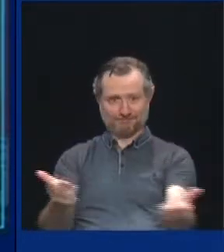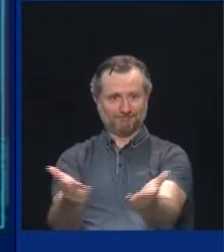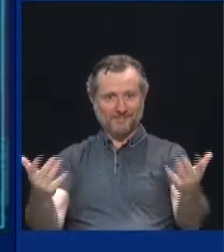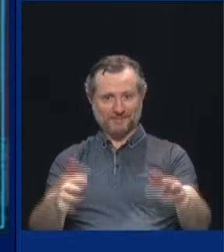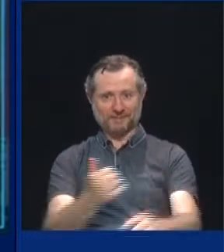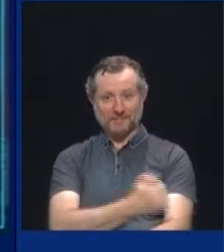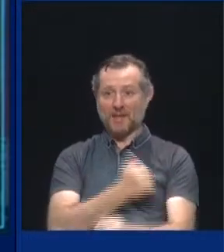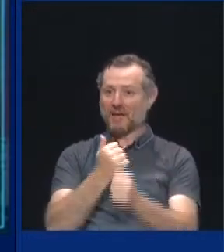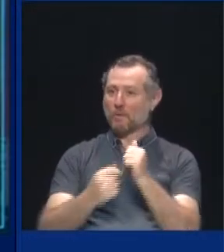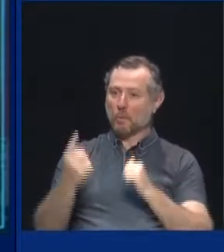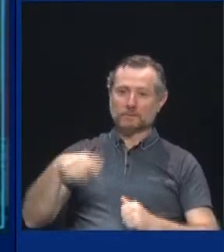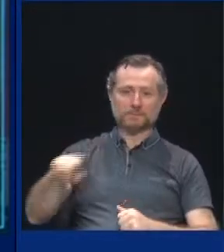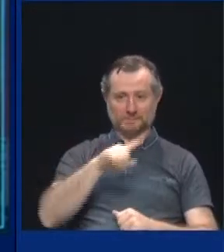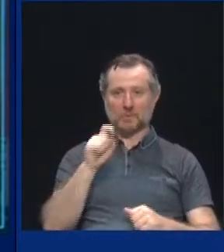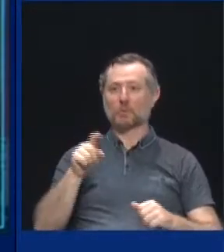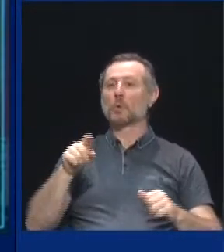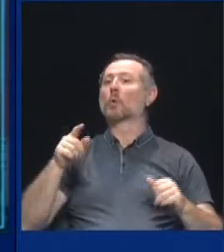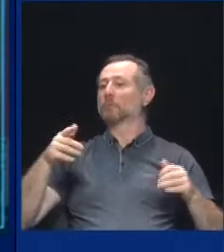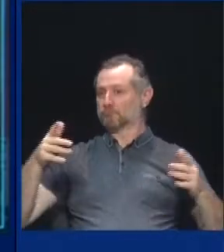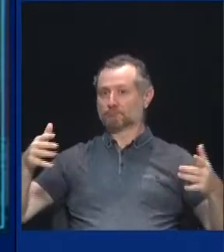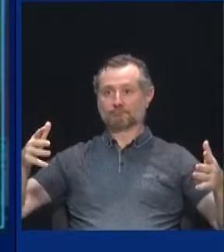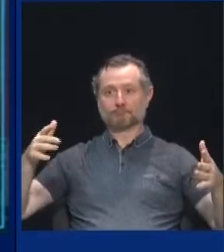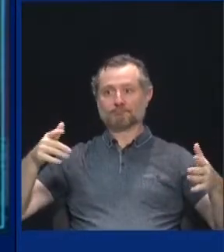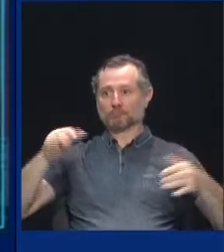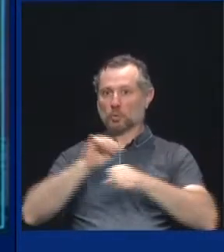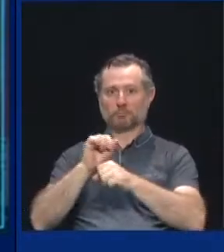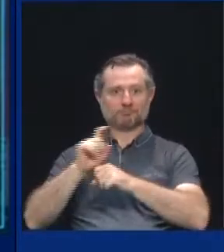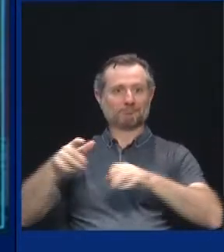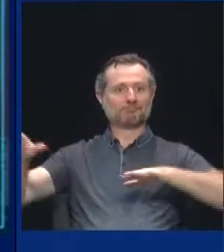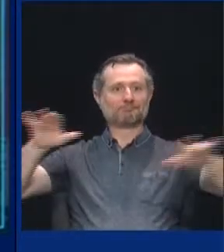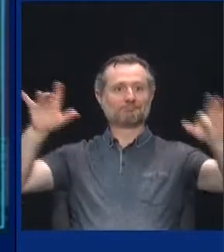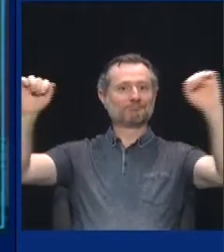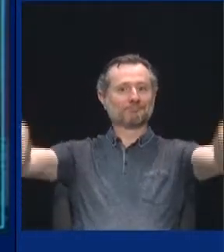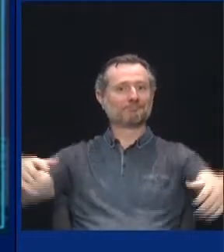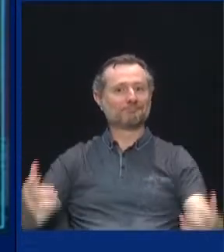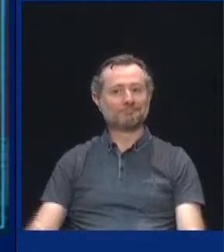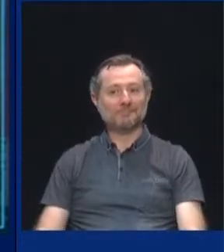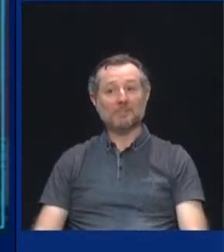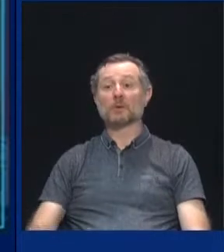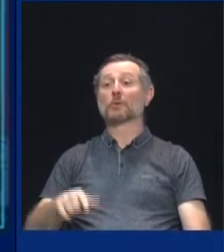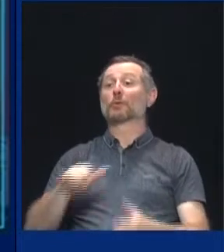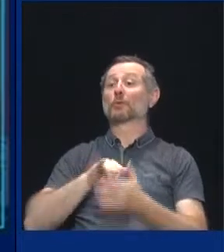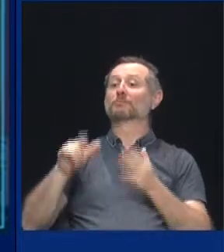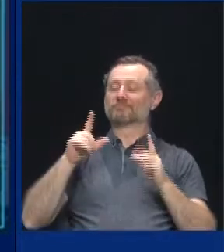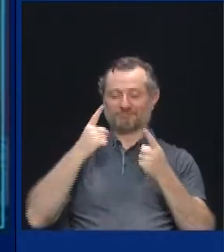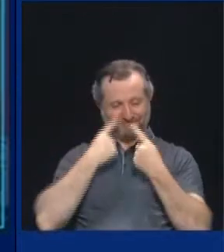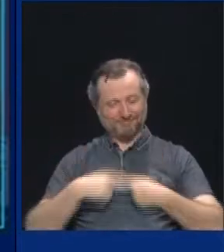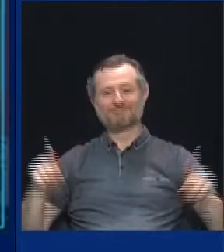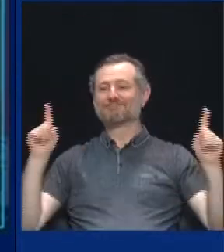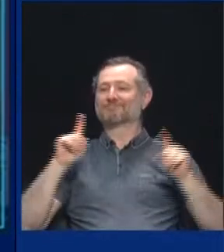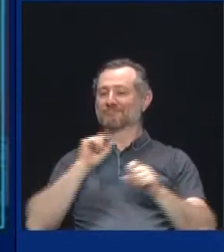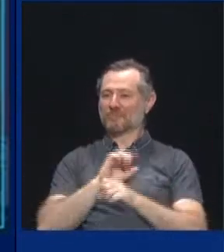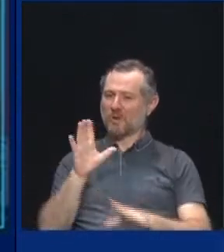MANY OF THE PEOPLE IN THIS ROOM MADE THAT POSSIBLE. BECAUSE EVERYONE HAD TO BE DEPLOYED TO DO THIS.